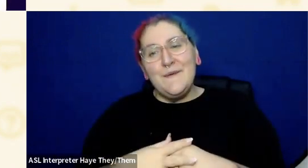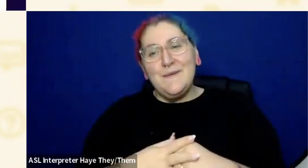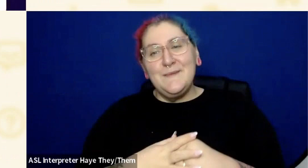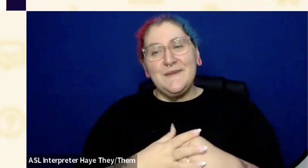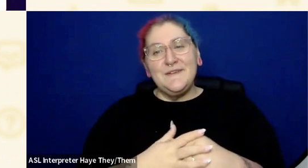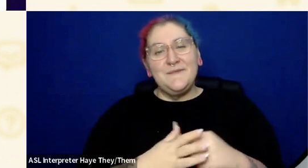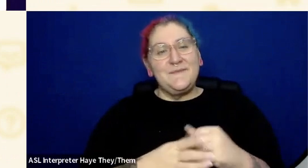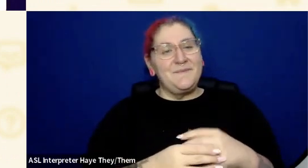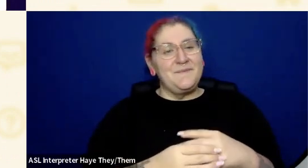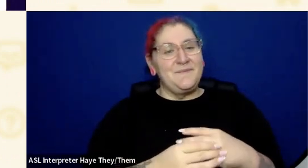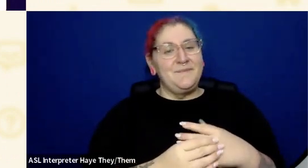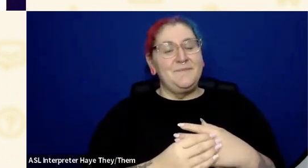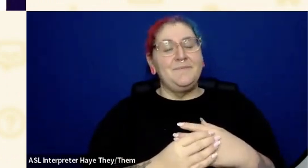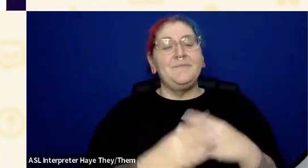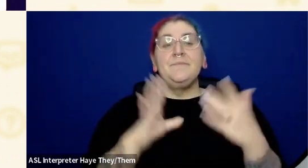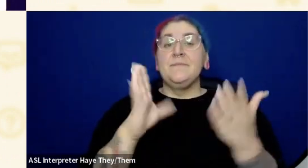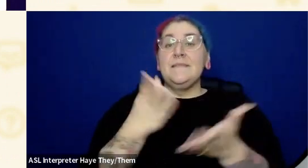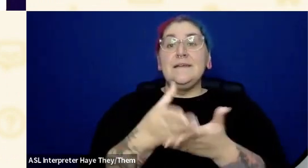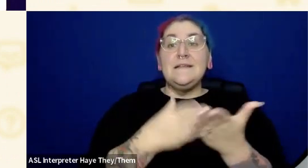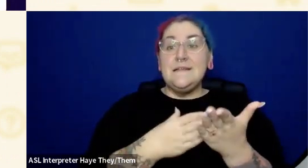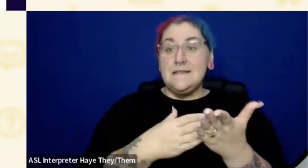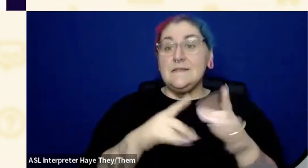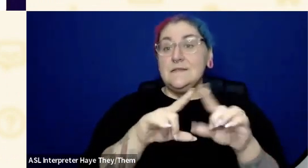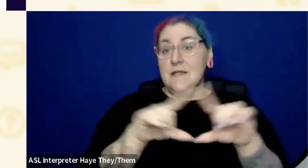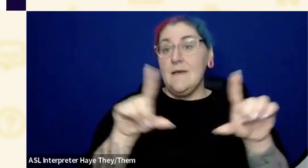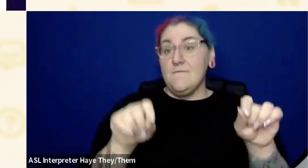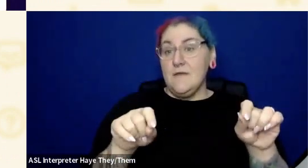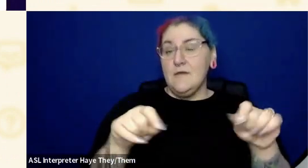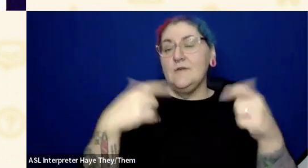In some fields like Name and Address,